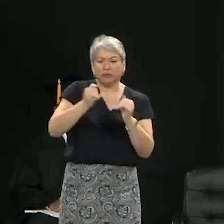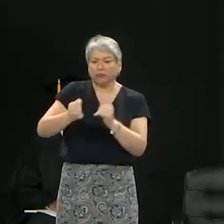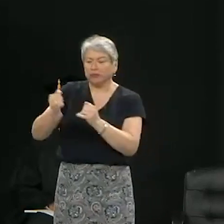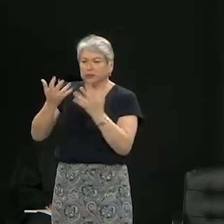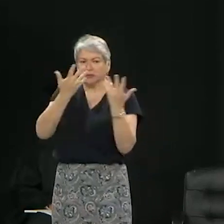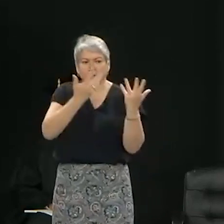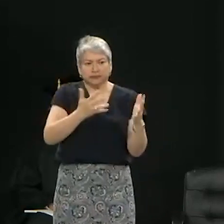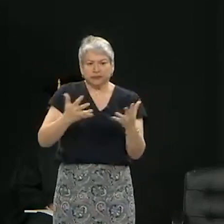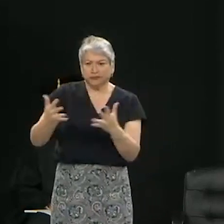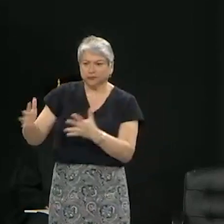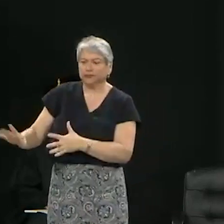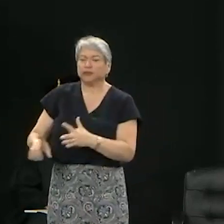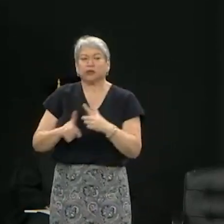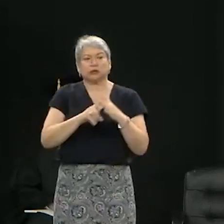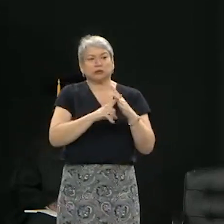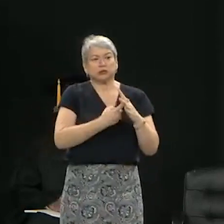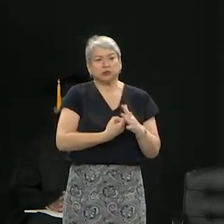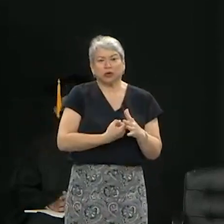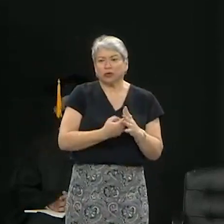I'll begin here to my immediate right-